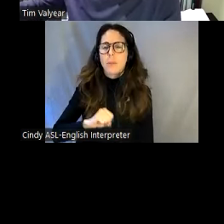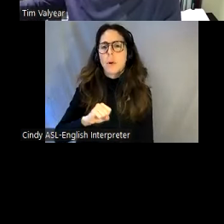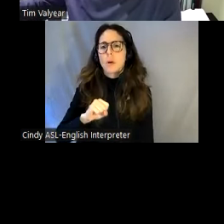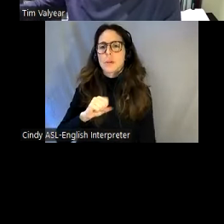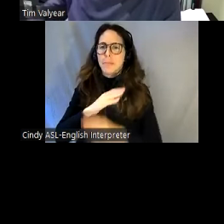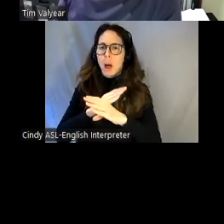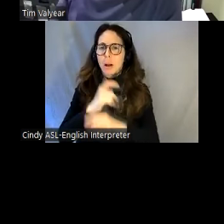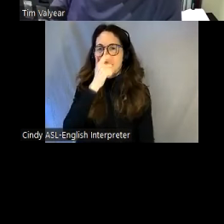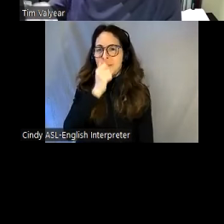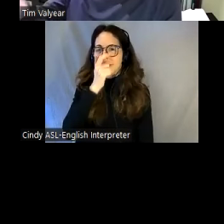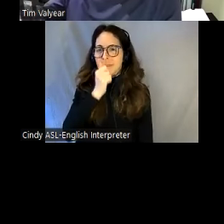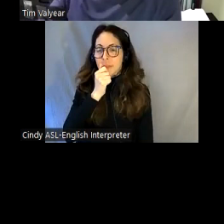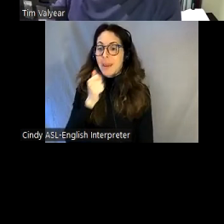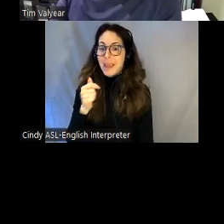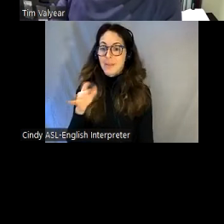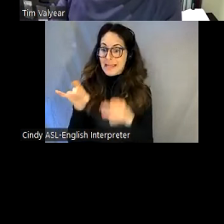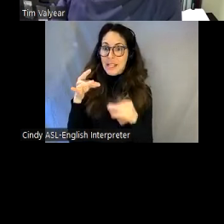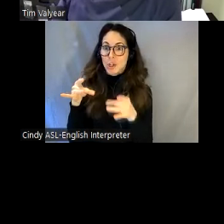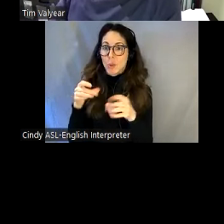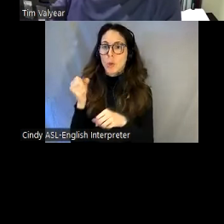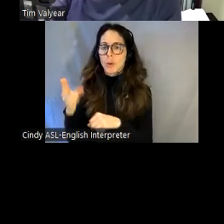, RSV, that's the time of year now we get RSV. Cover